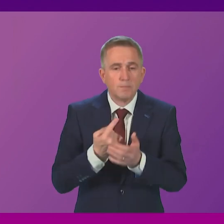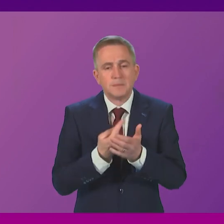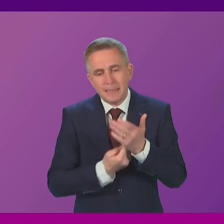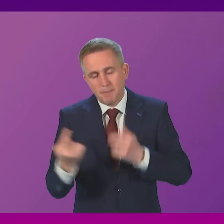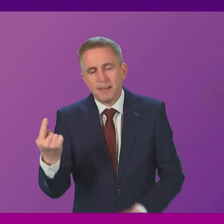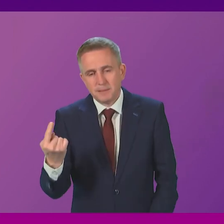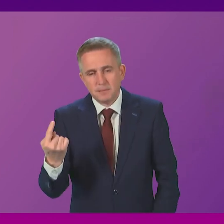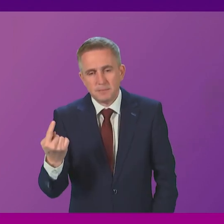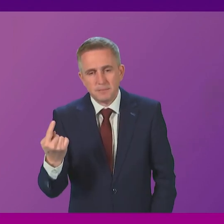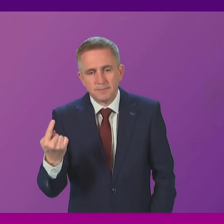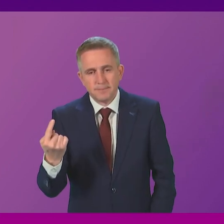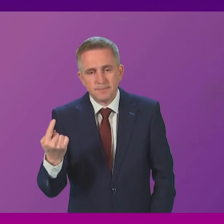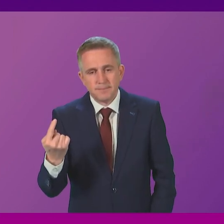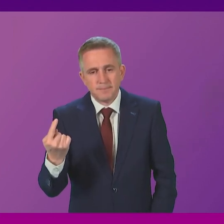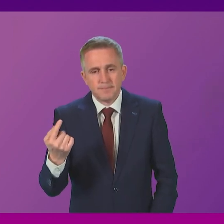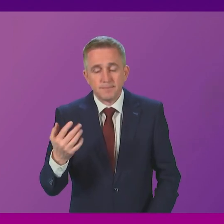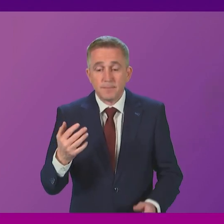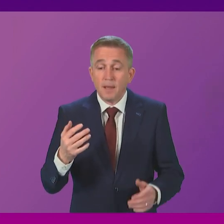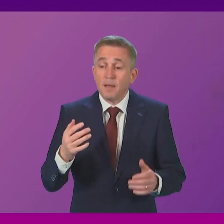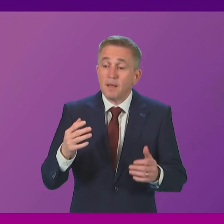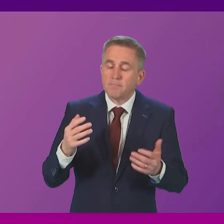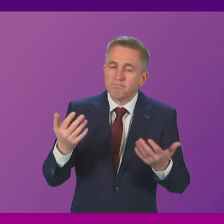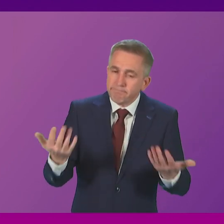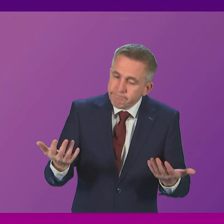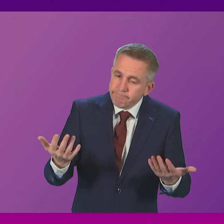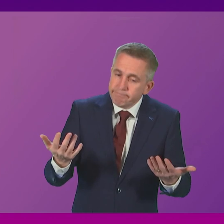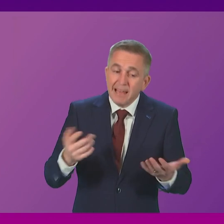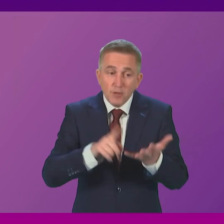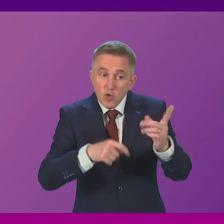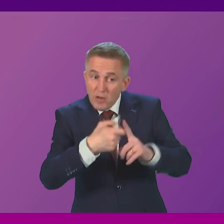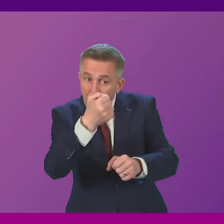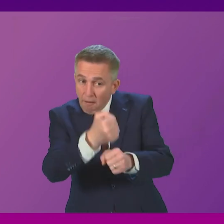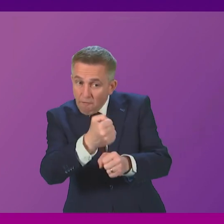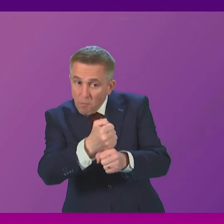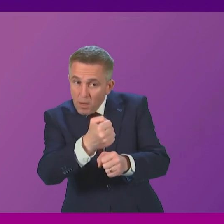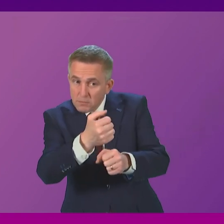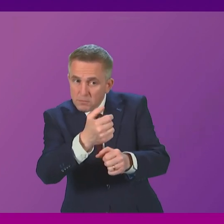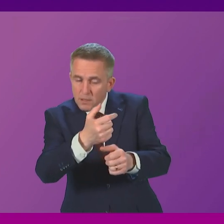We will certainly deliver them less effectively if we allow the UK Government to arbitrarily